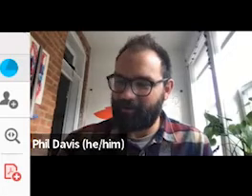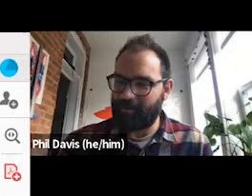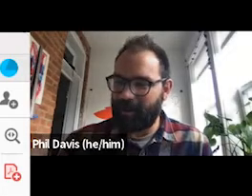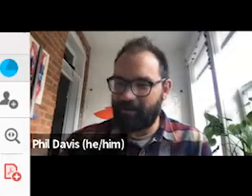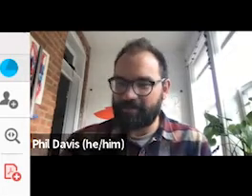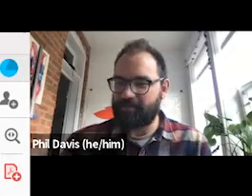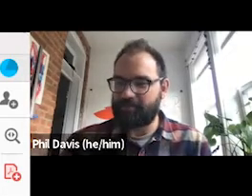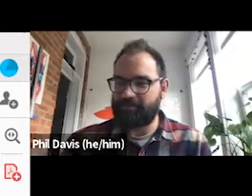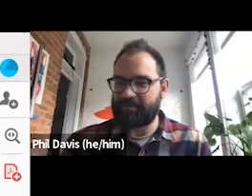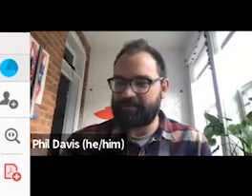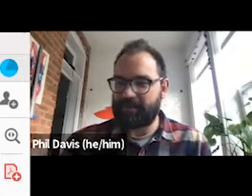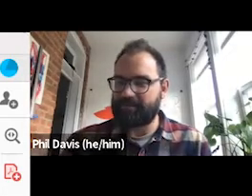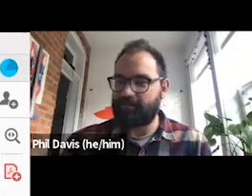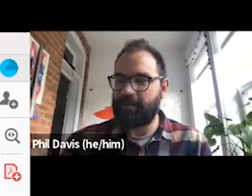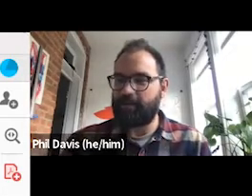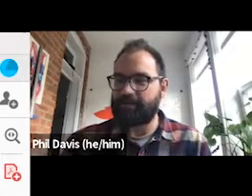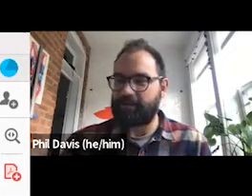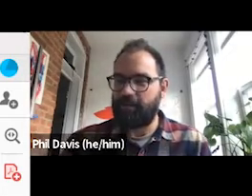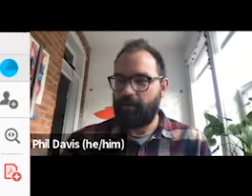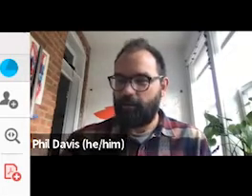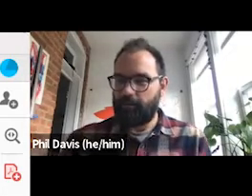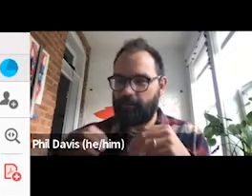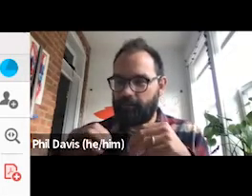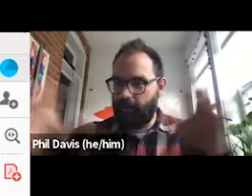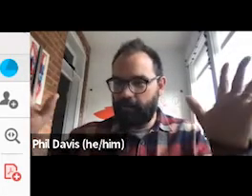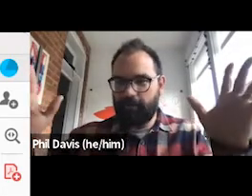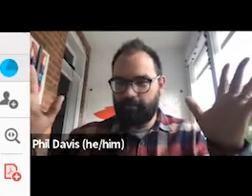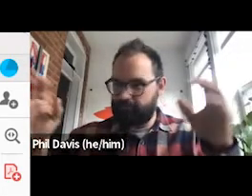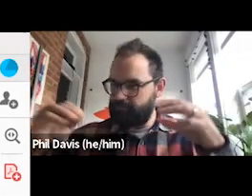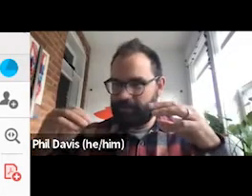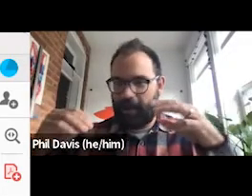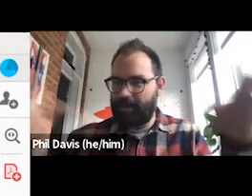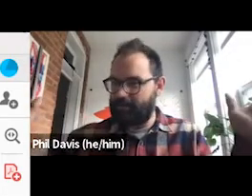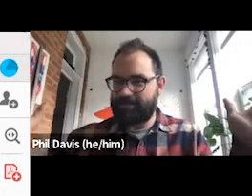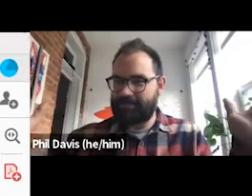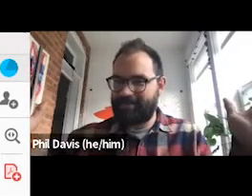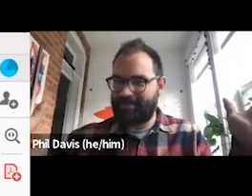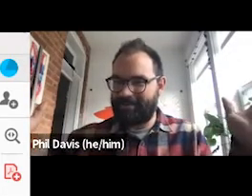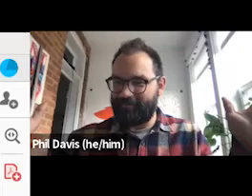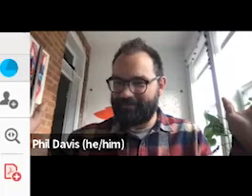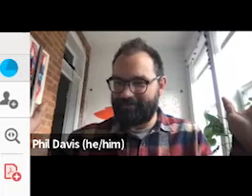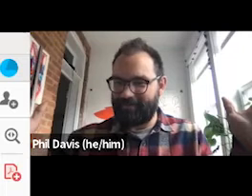There were others that were just like submit a budget with no guidance and it was really